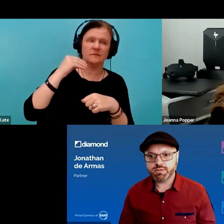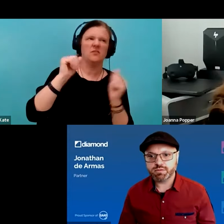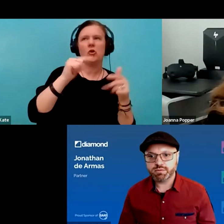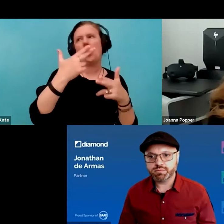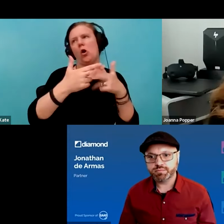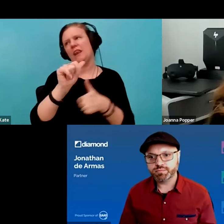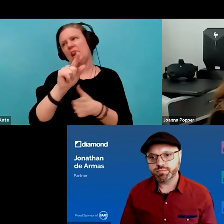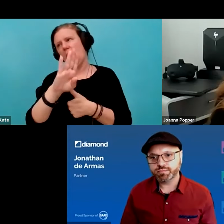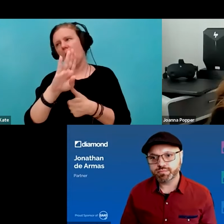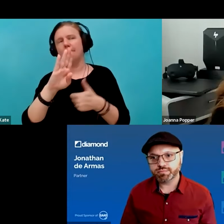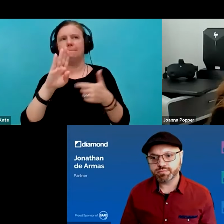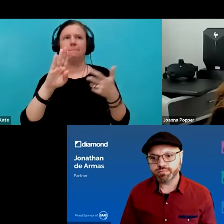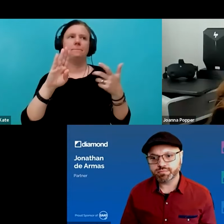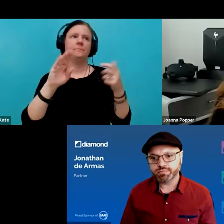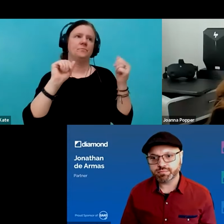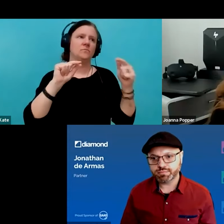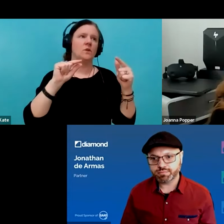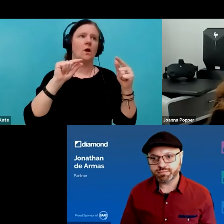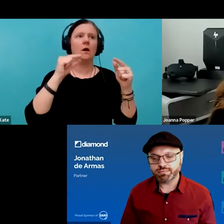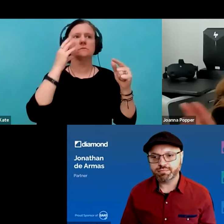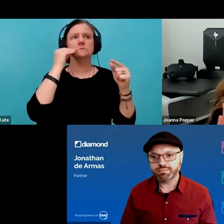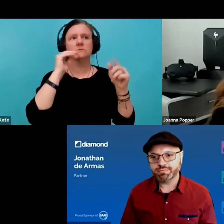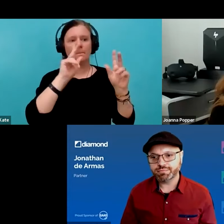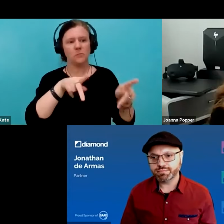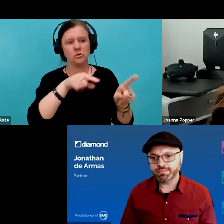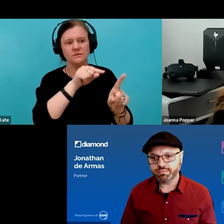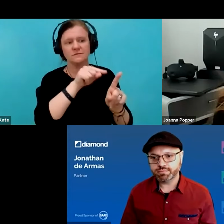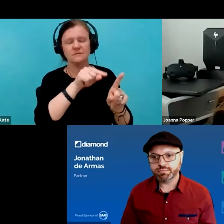Joanna Popper: Each one has is based on a person, this one. It's called I think I